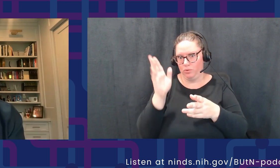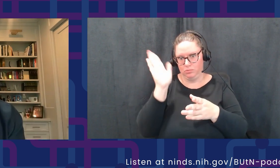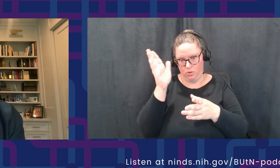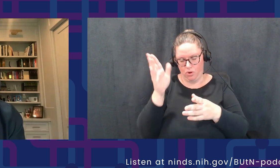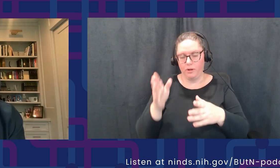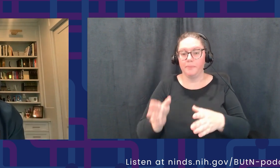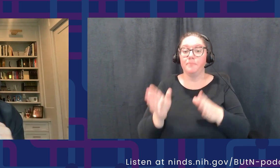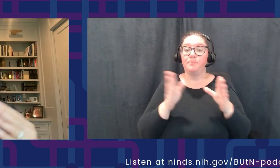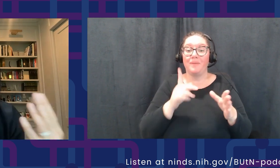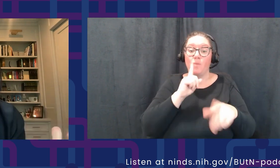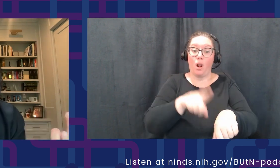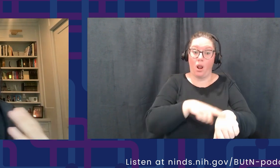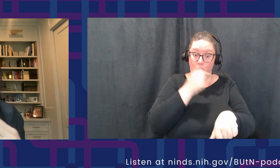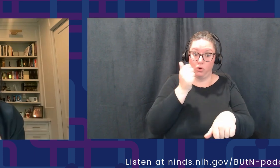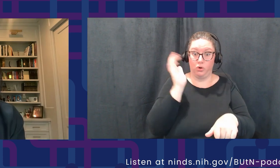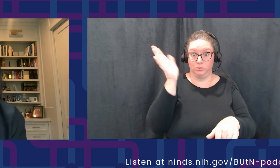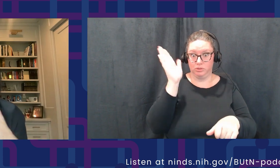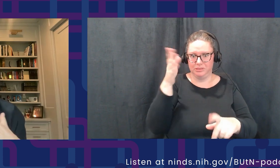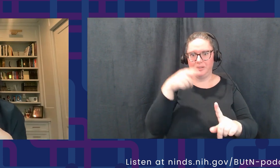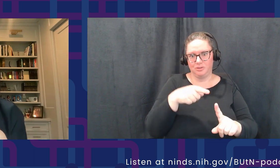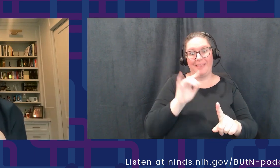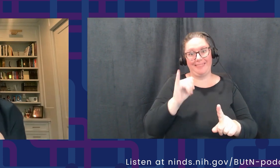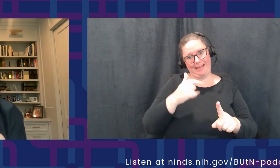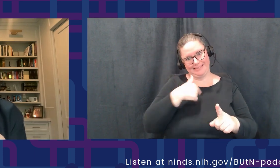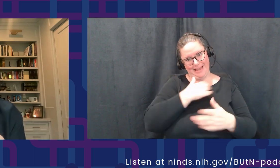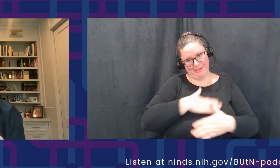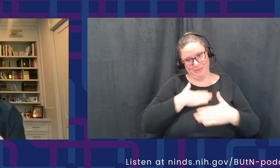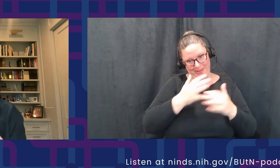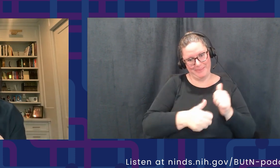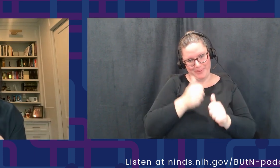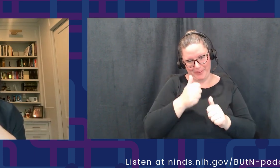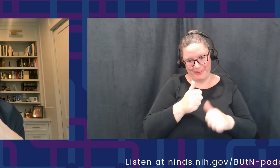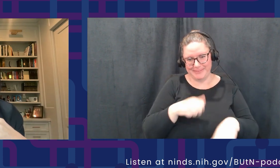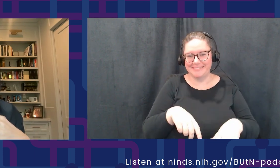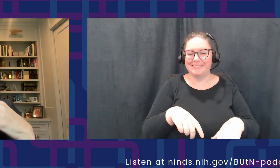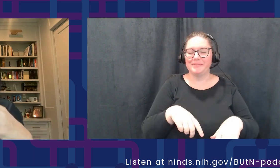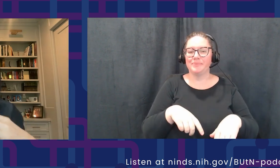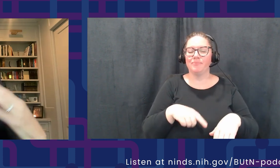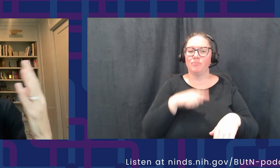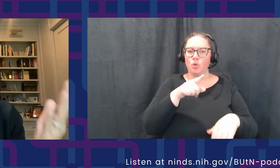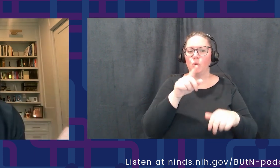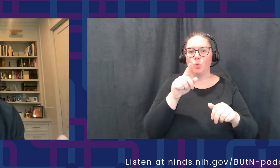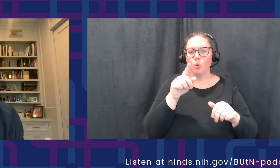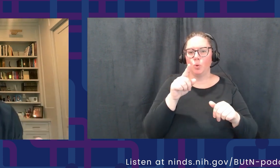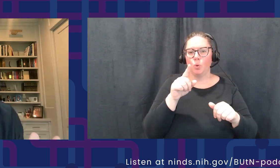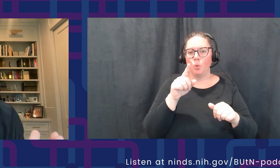I think in a longer talk, and those are the ones I enjoy the most, you can now tell a story.